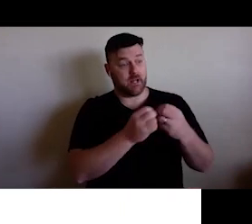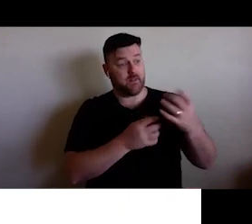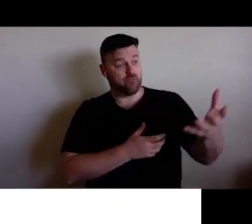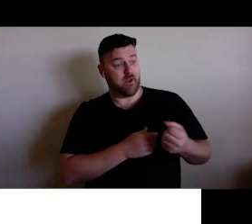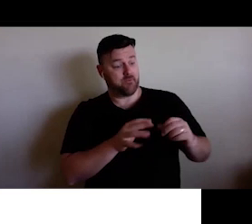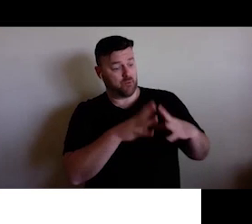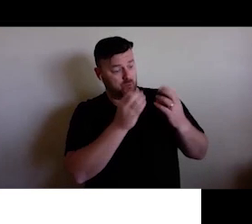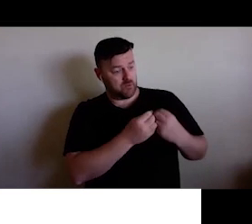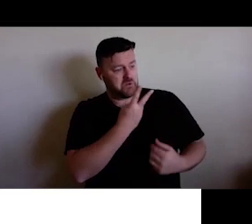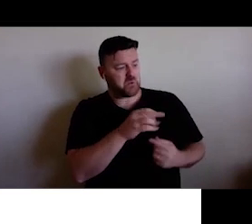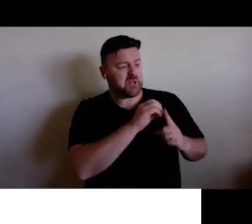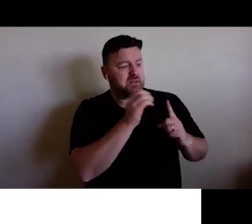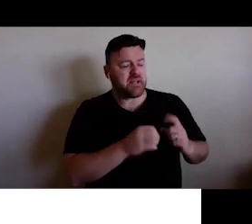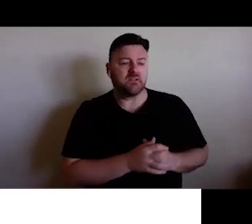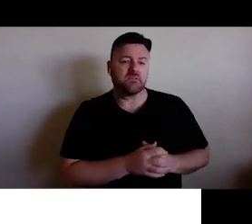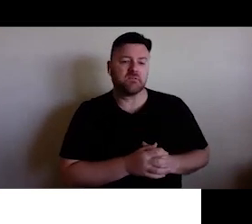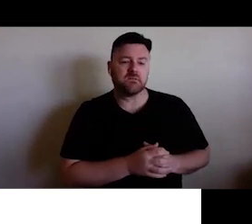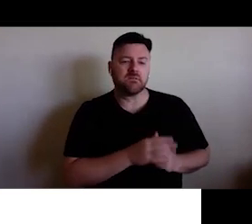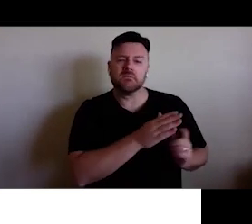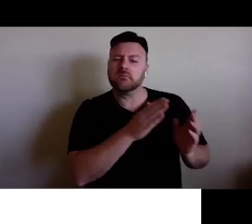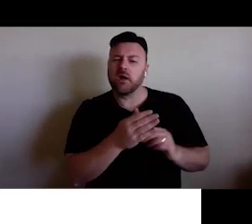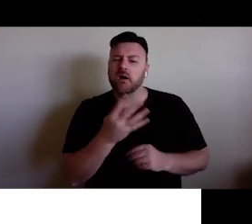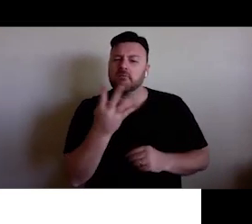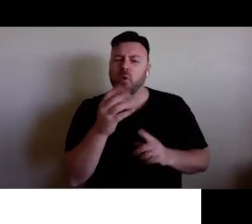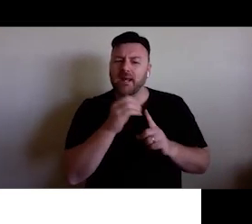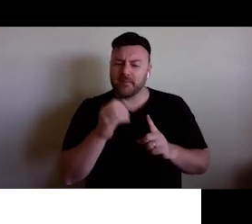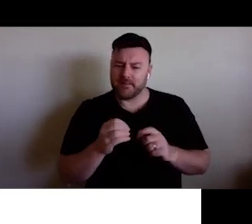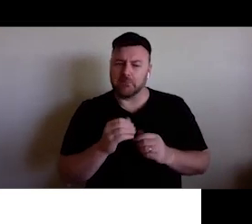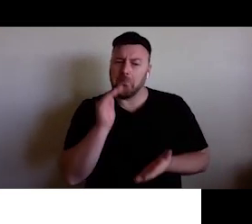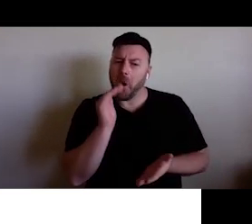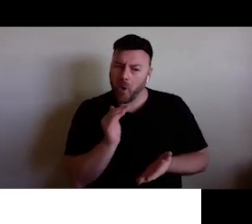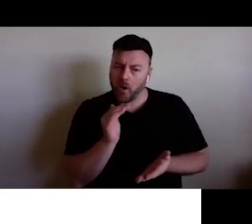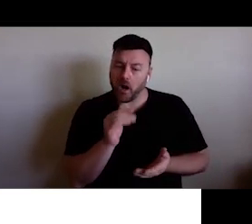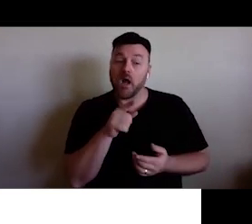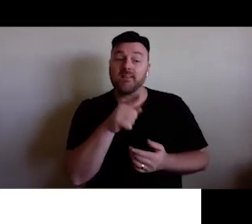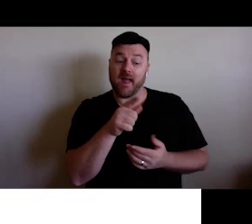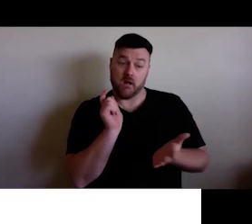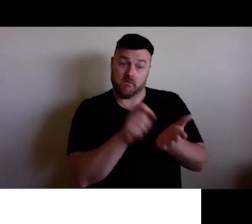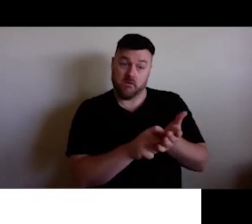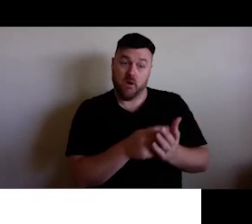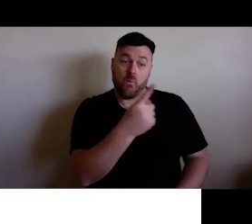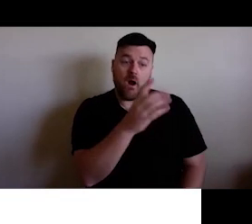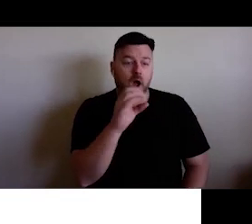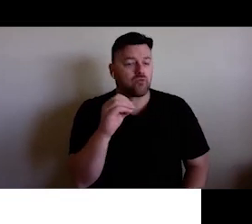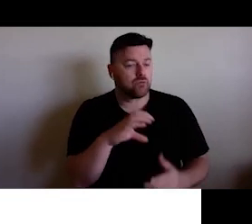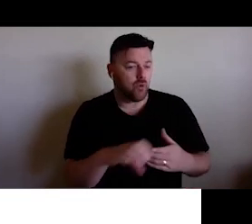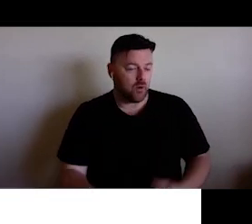backed at the $100 tier. That was a physical copy of the game and a physical copy of the documentary they made around the Kickstarter